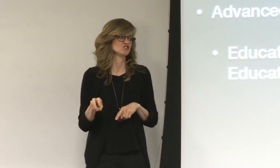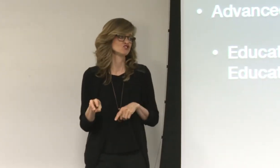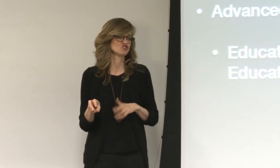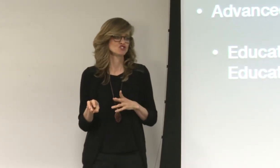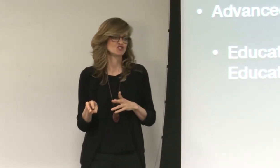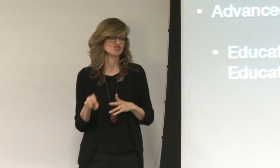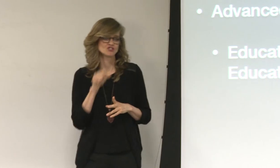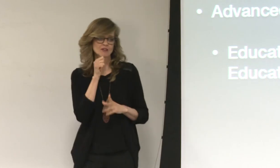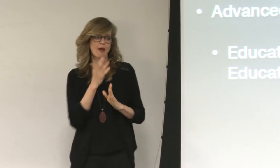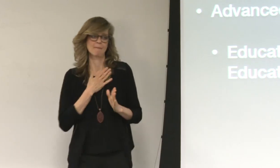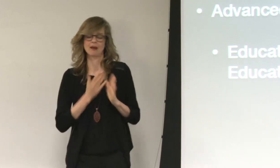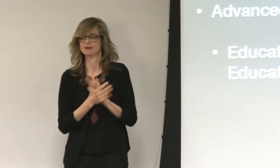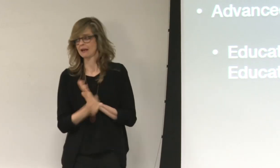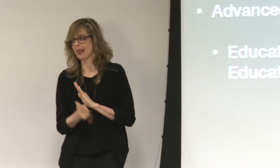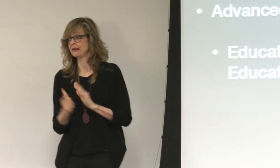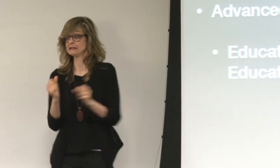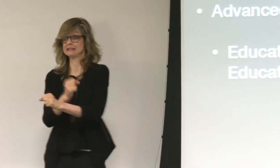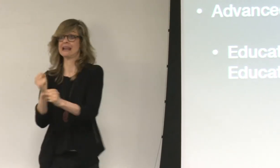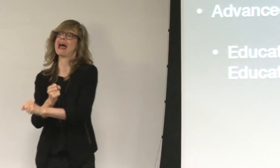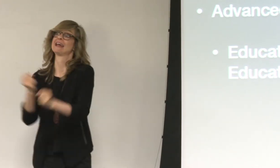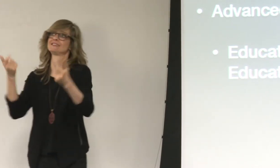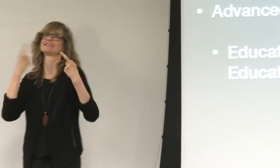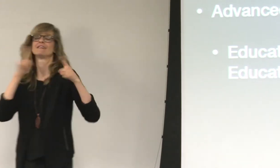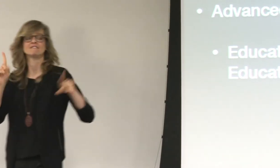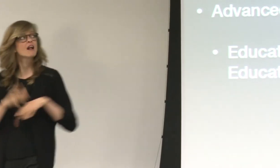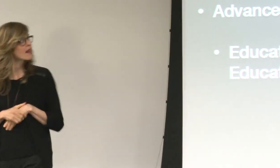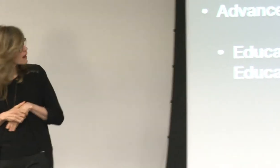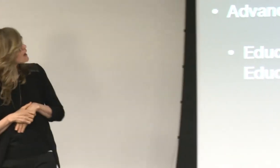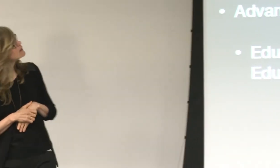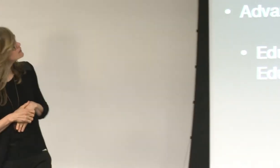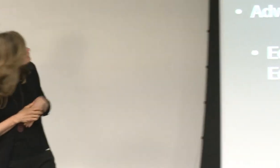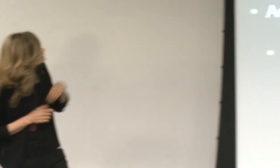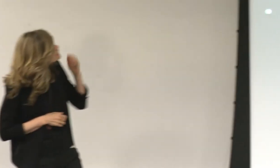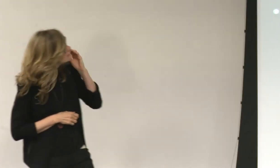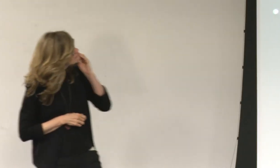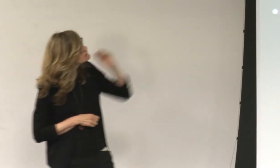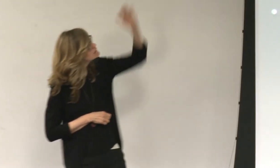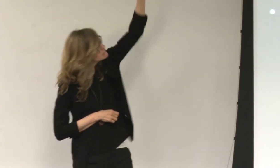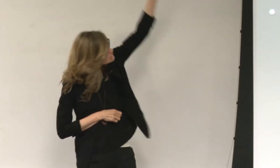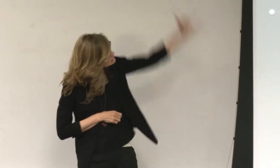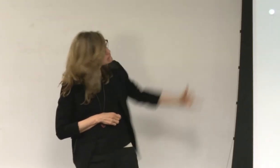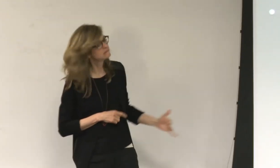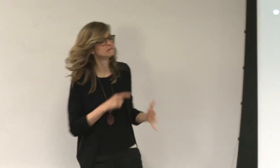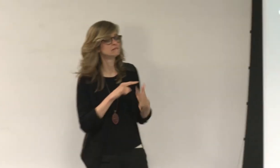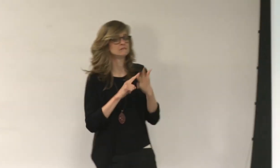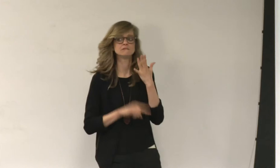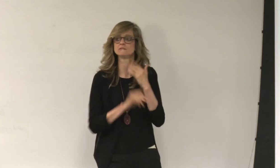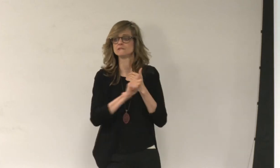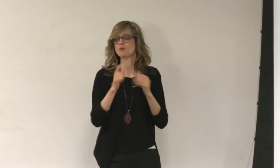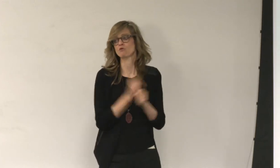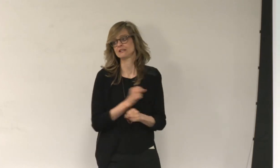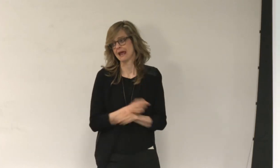THAT WAS THE POSITION I BEGAN IN, BUT IT WASN'T MY PASSION, SO, I TRANSFERRED TO THE STATISTICS DEPARTMENT